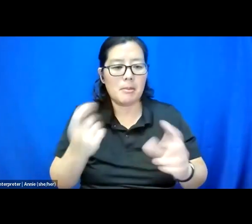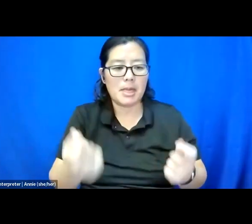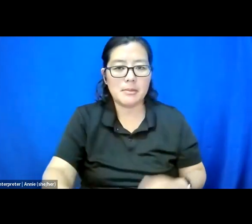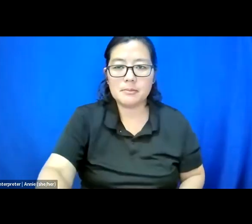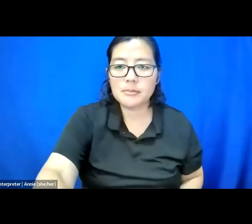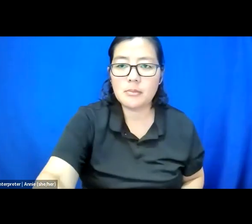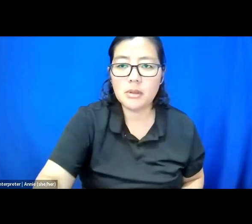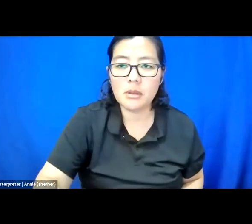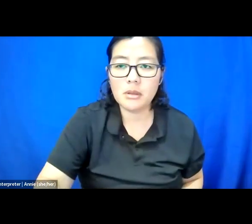Thank you.